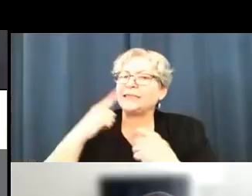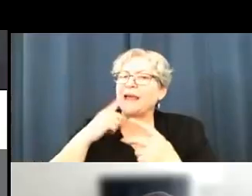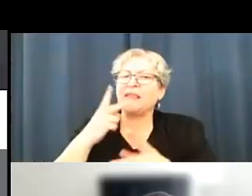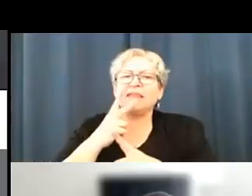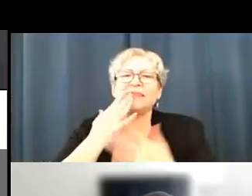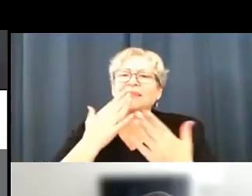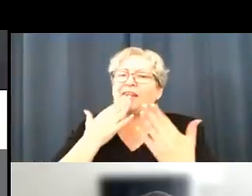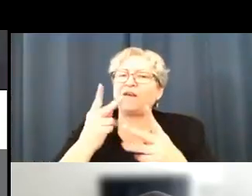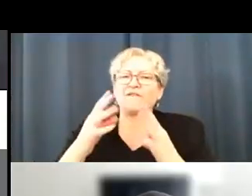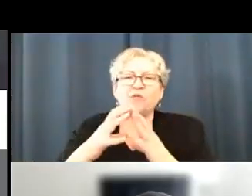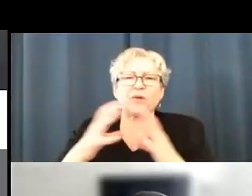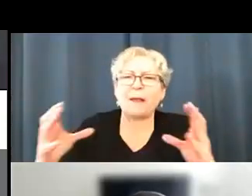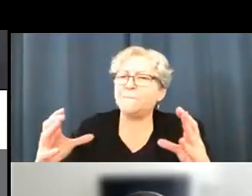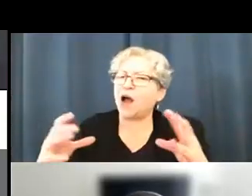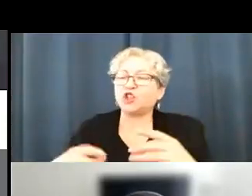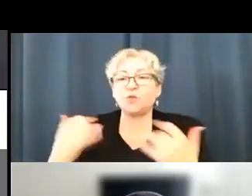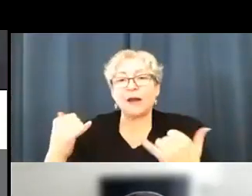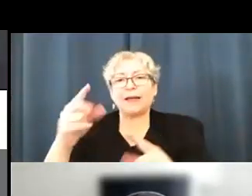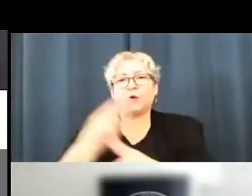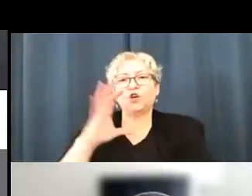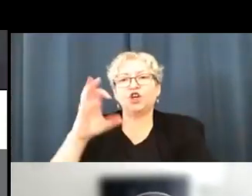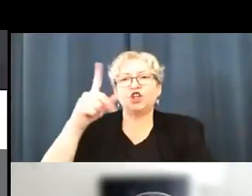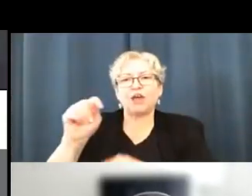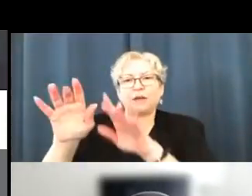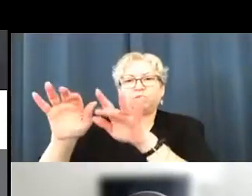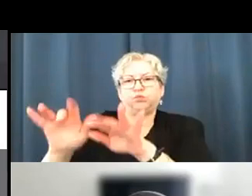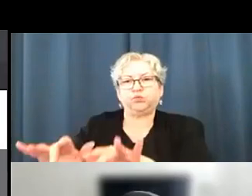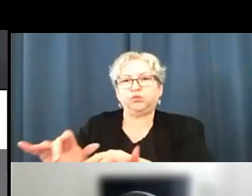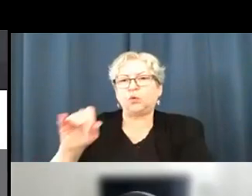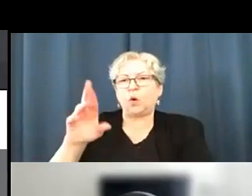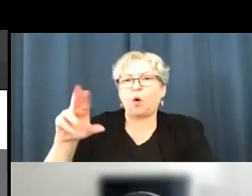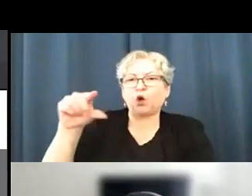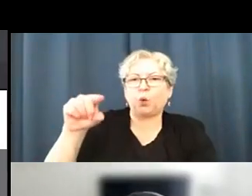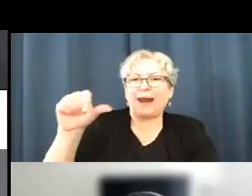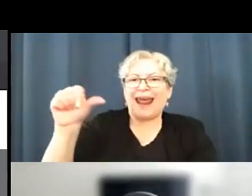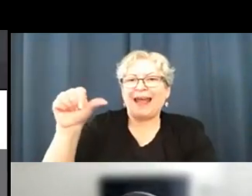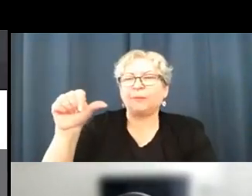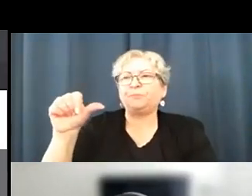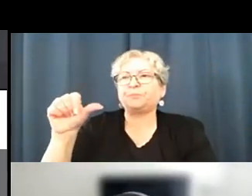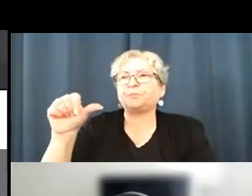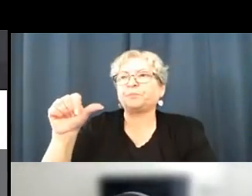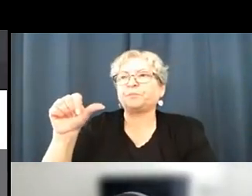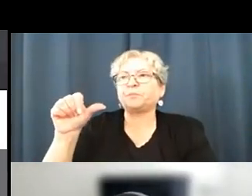please use the chat box or the Q and A at the bottom